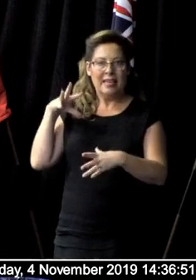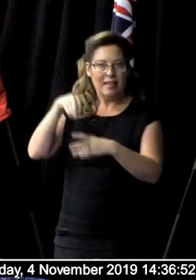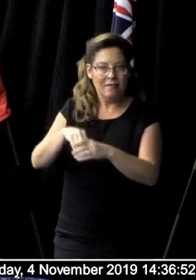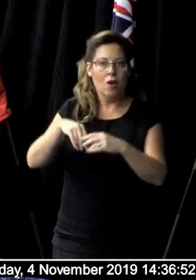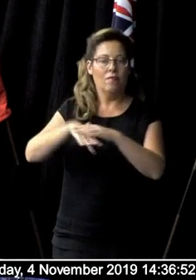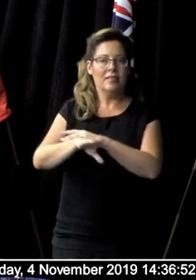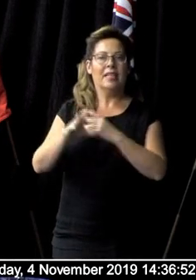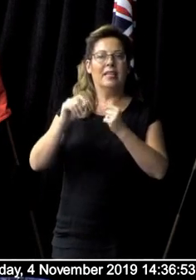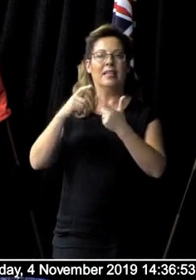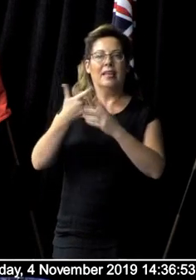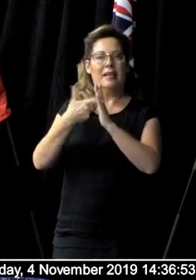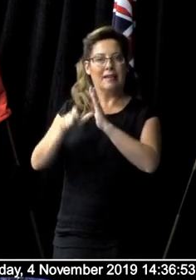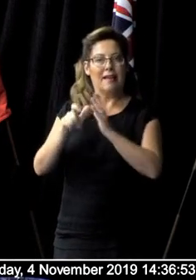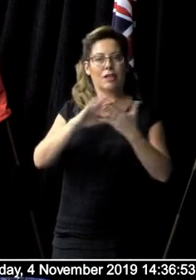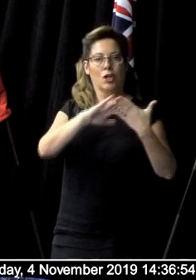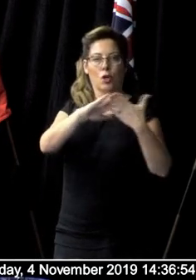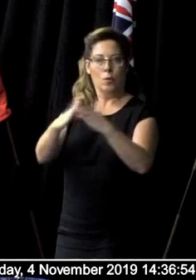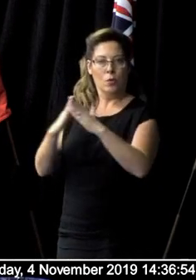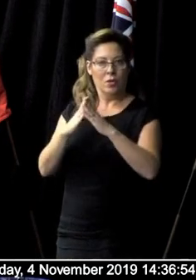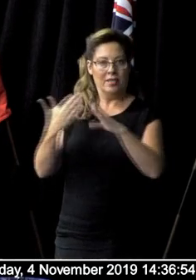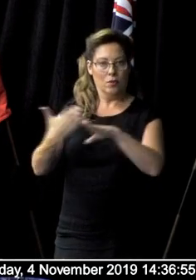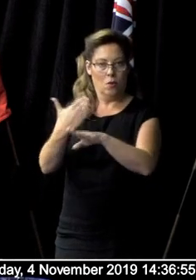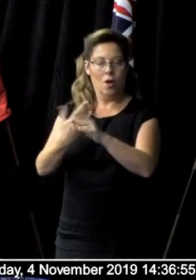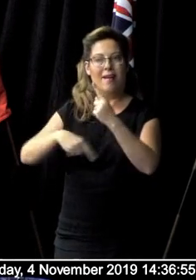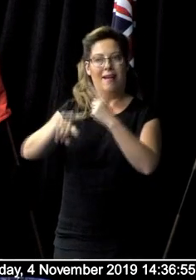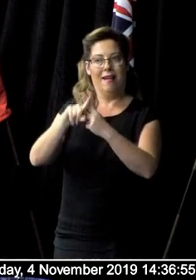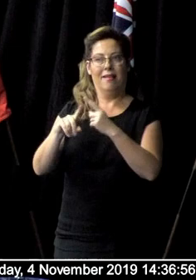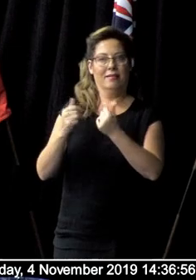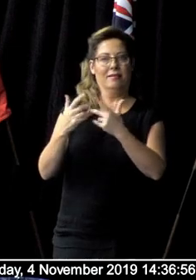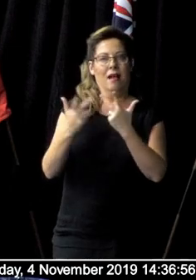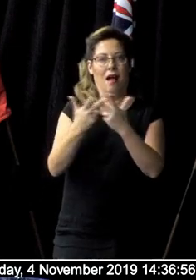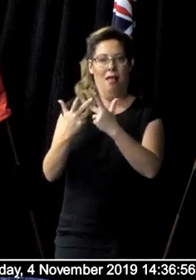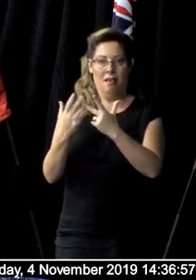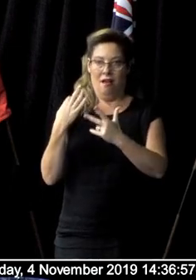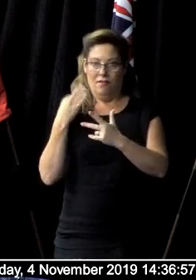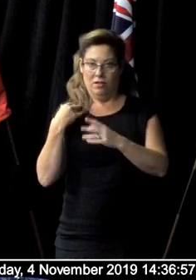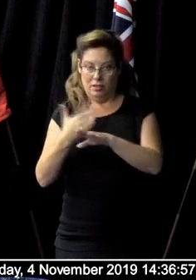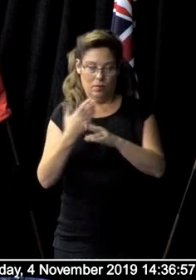Yes. And a community member of Queensland Advocacy Incorporated? Yes. Okay.